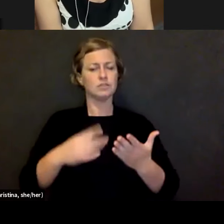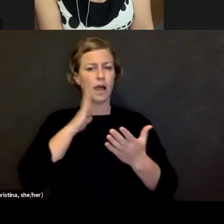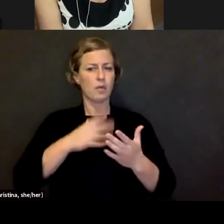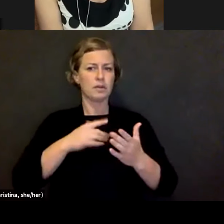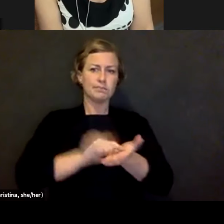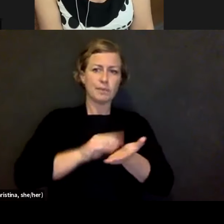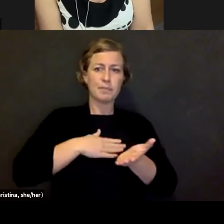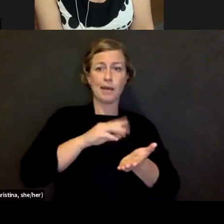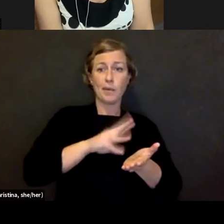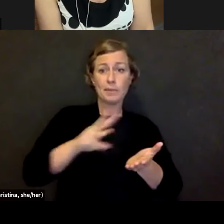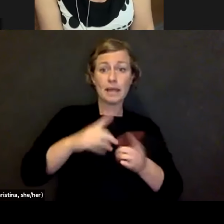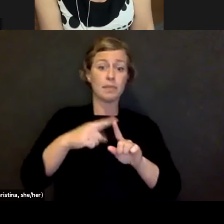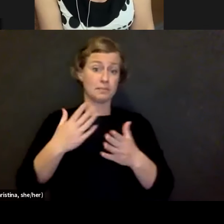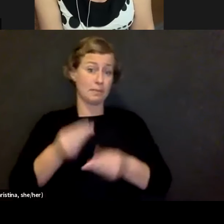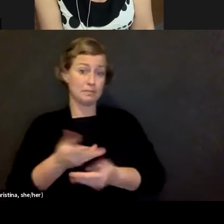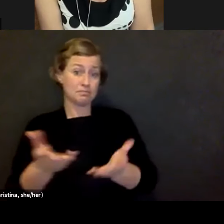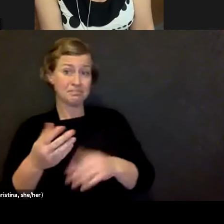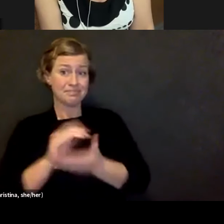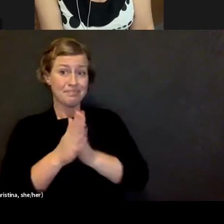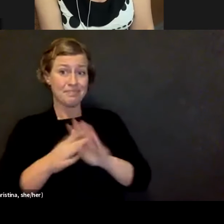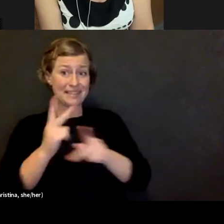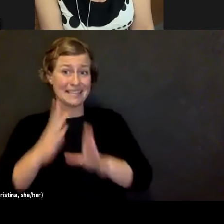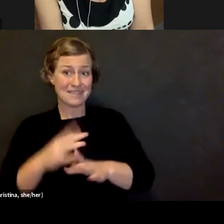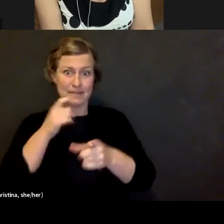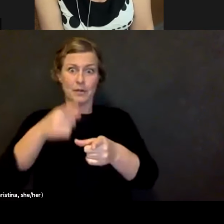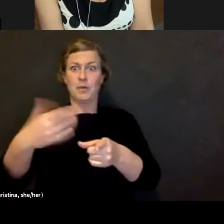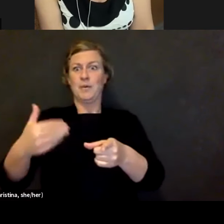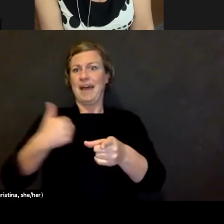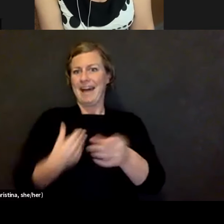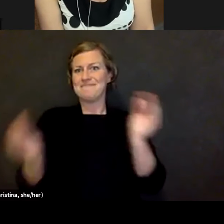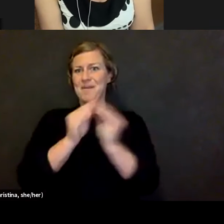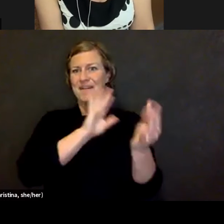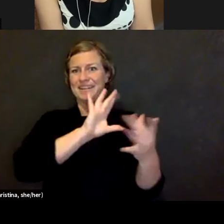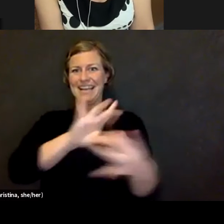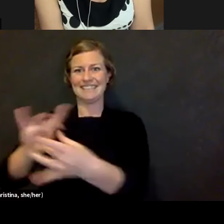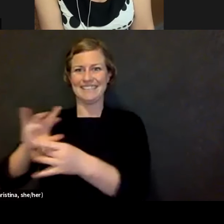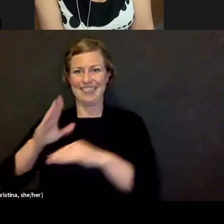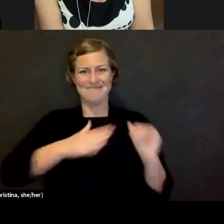are safe. I'm working on creating a network. I'll probably be releasing some of that on the website as well.